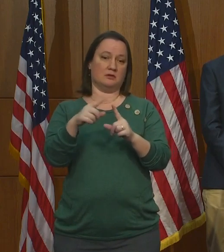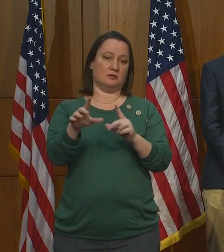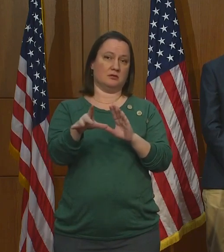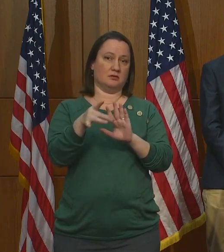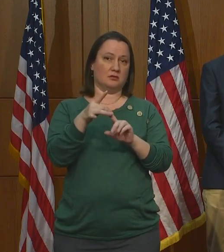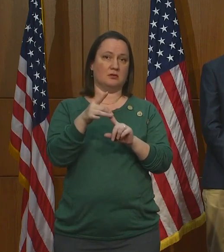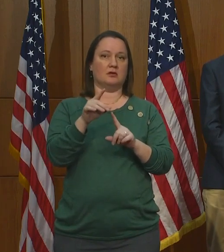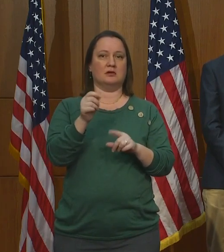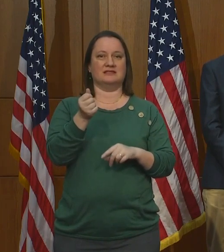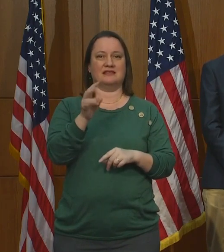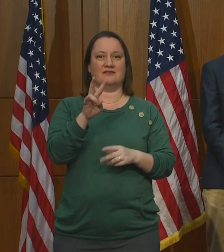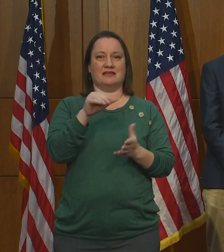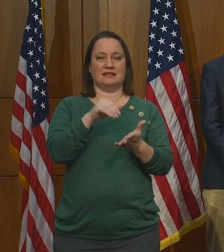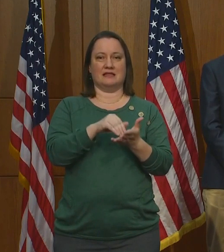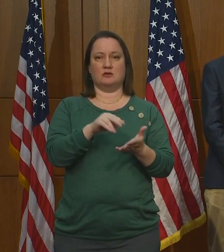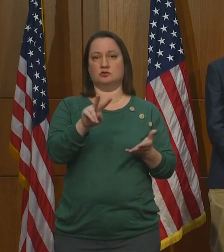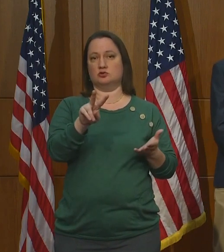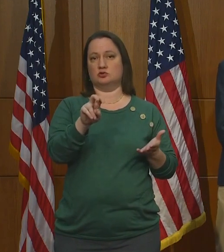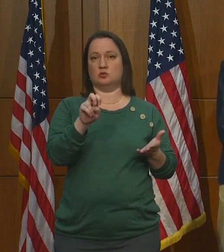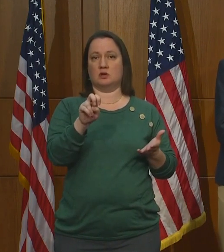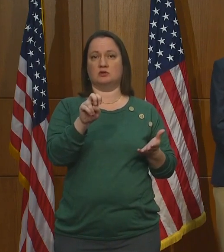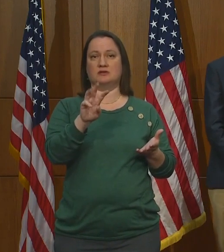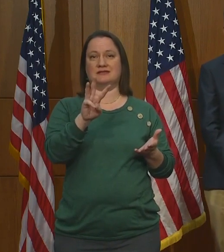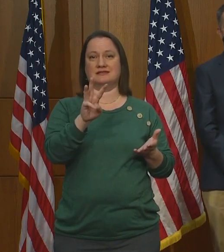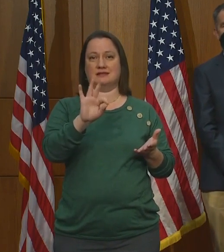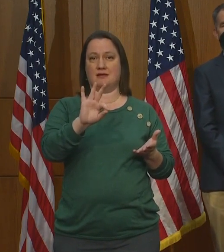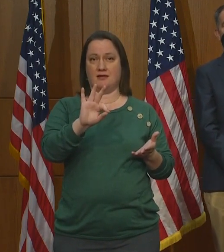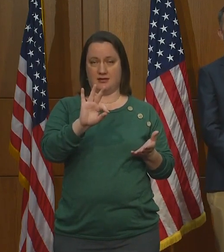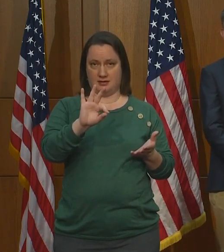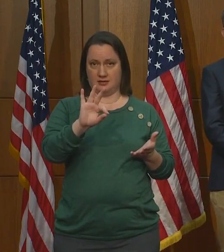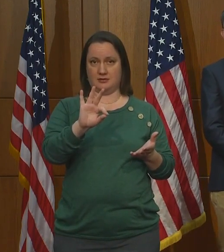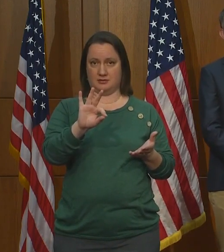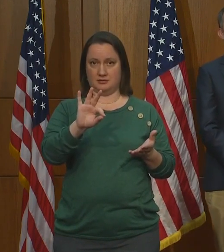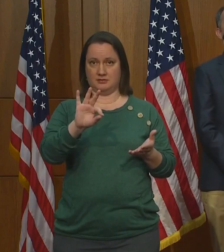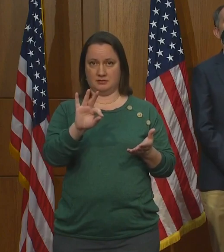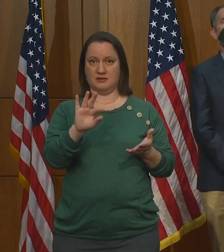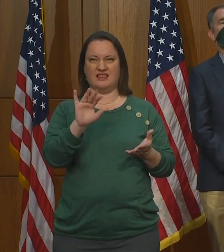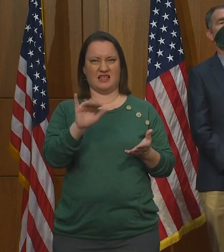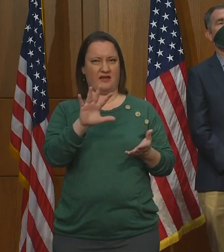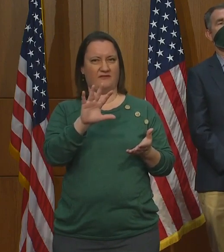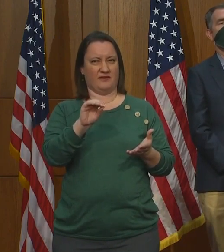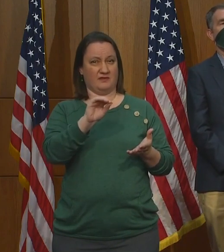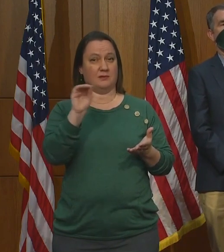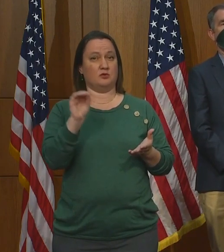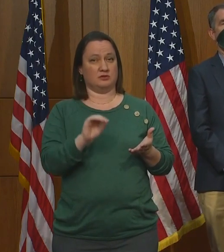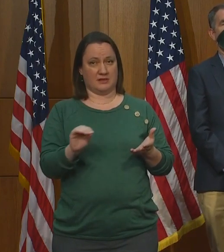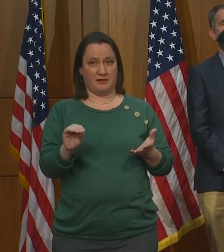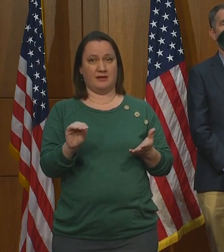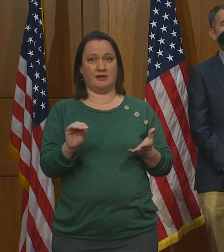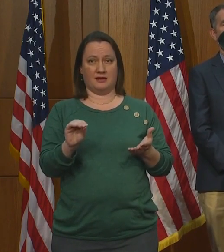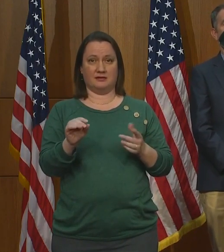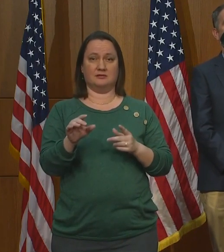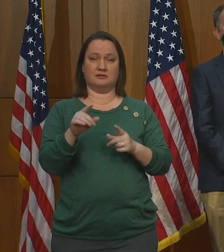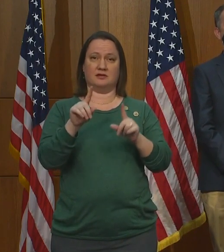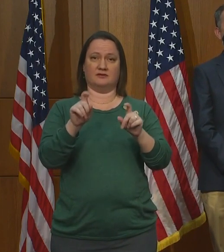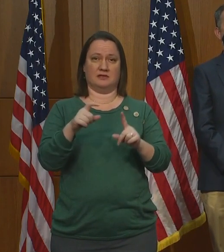POPULATION. NUMBER OF CASES IN SEVENTEEN THOUSAND TWO HUNDRED